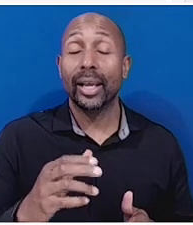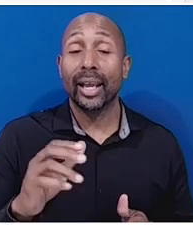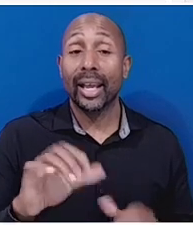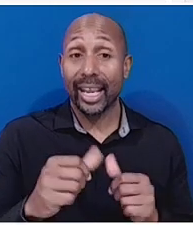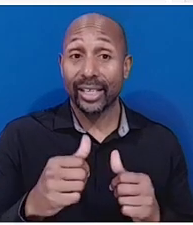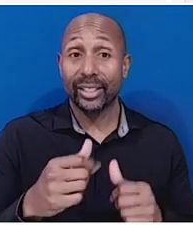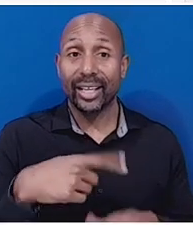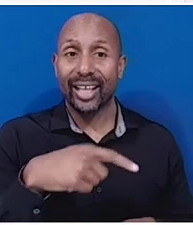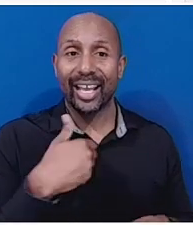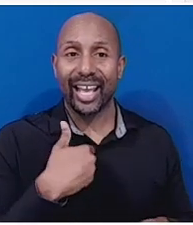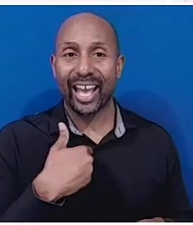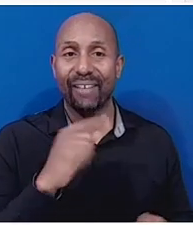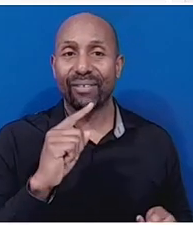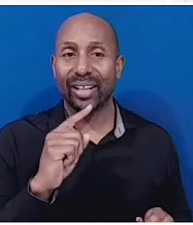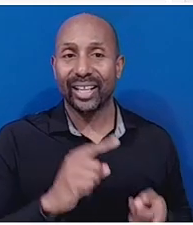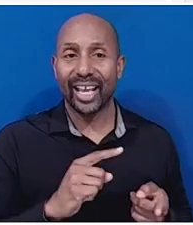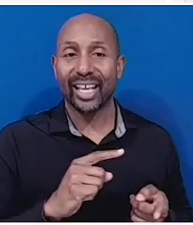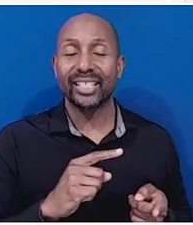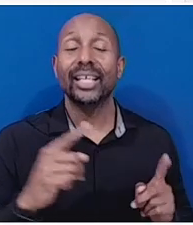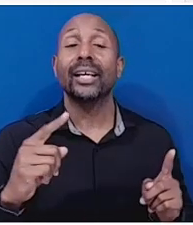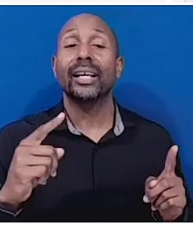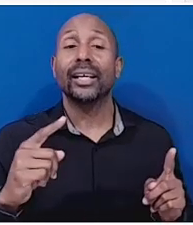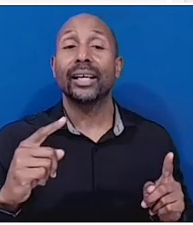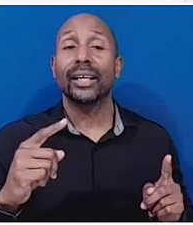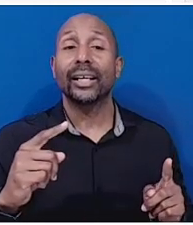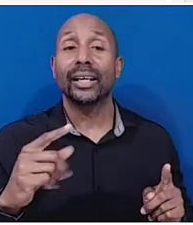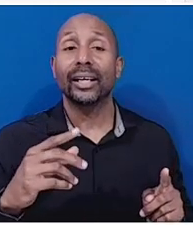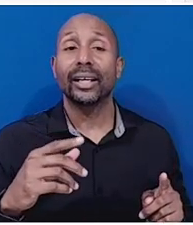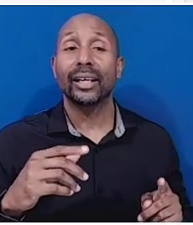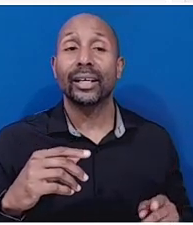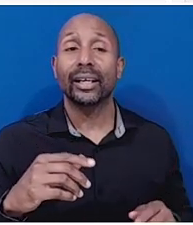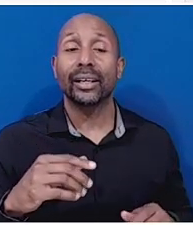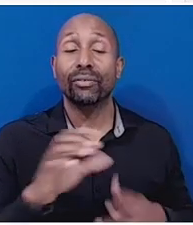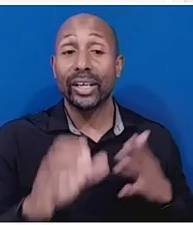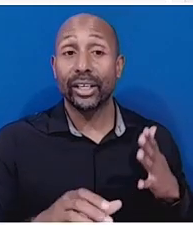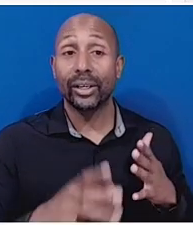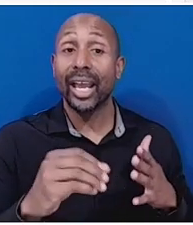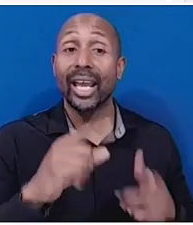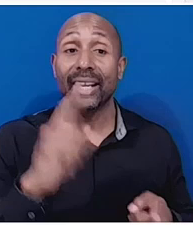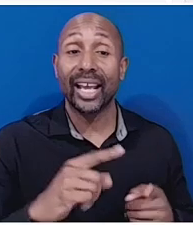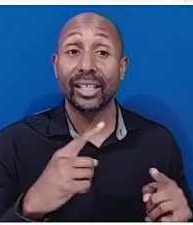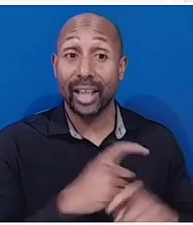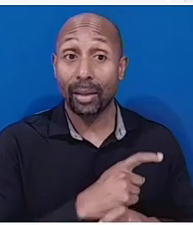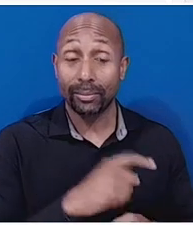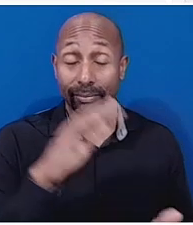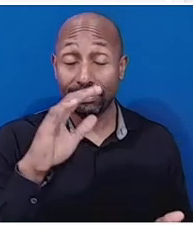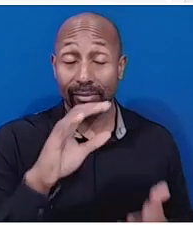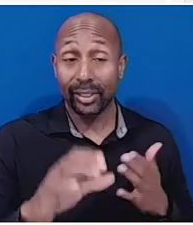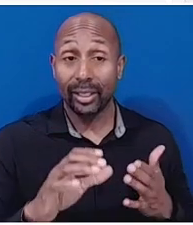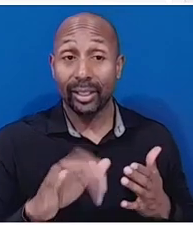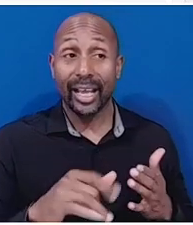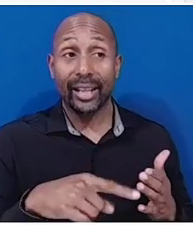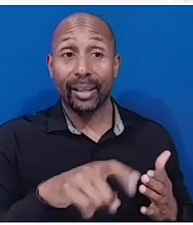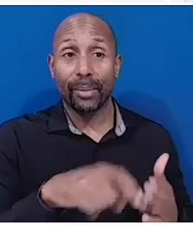and much complex criteria that they have to comply with. And we also- we're looking